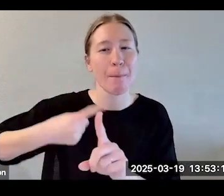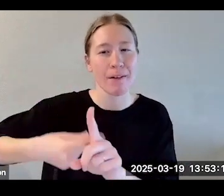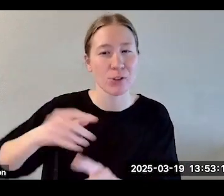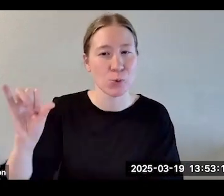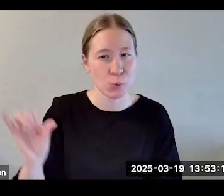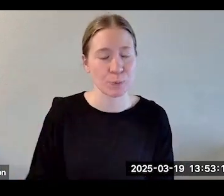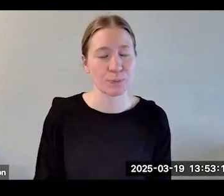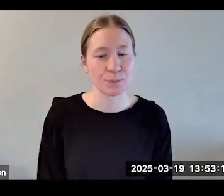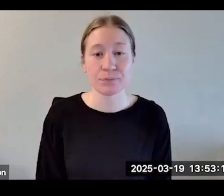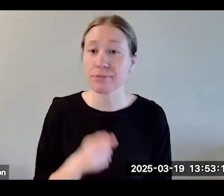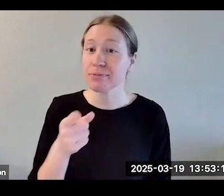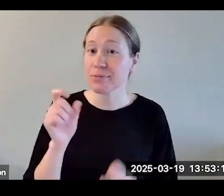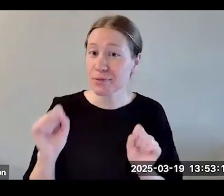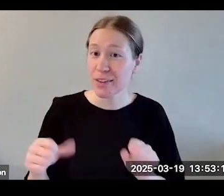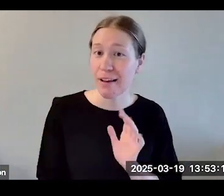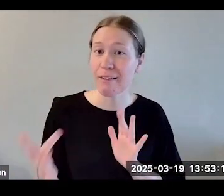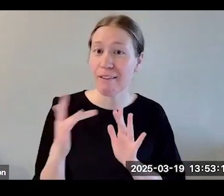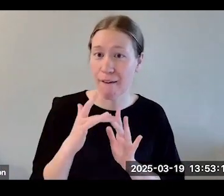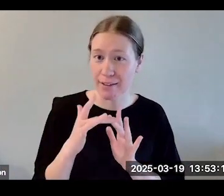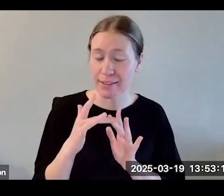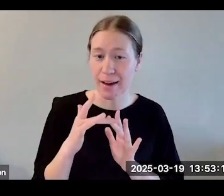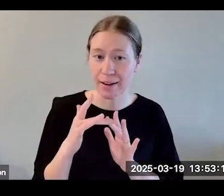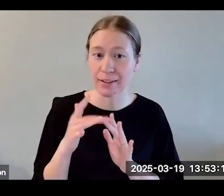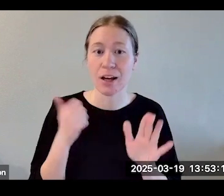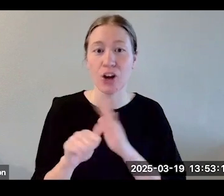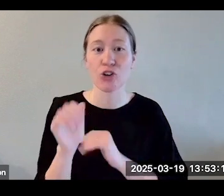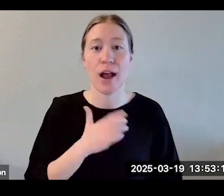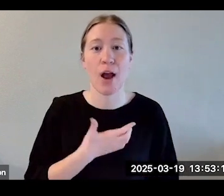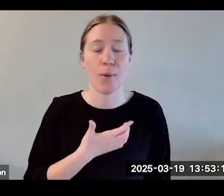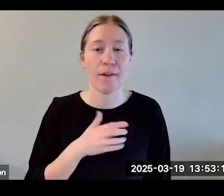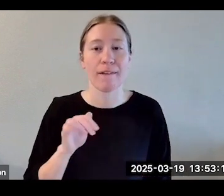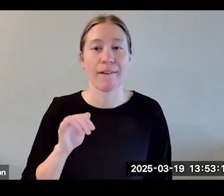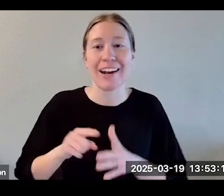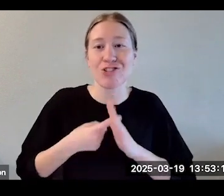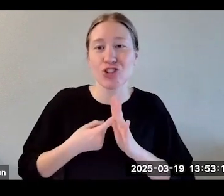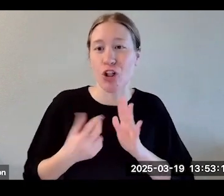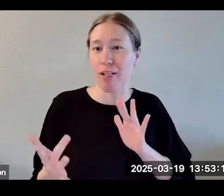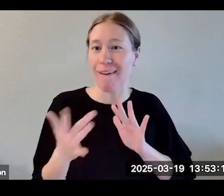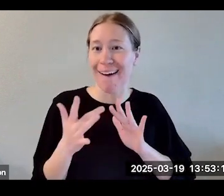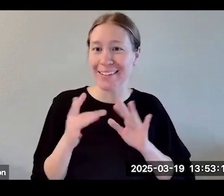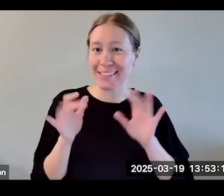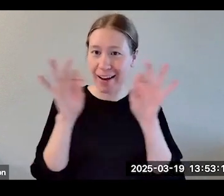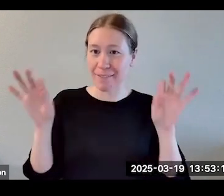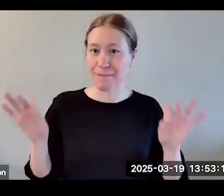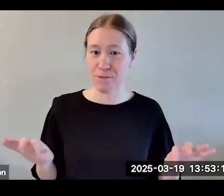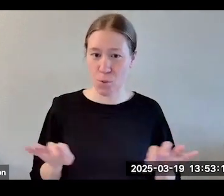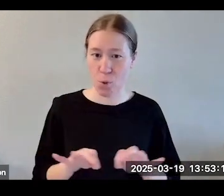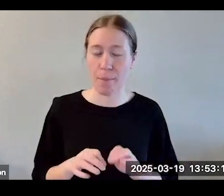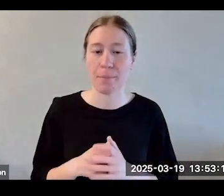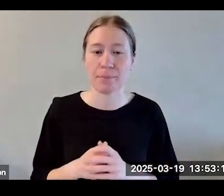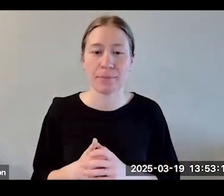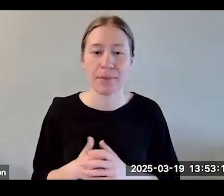You can contact us via our initial contact form. This allows us to kind of keep track of your requests,